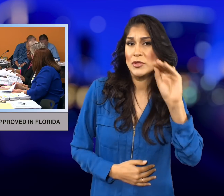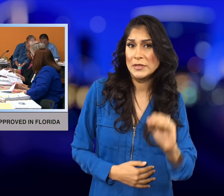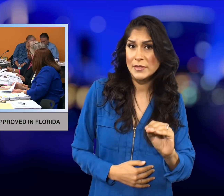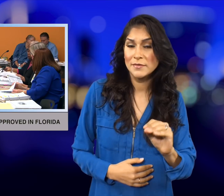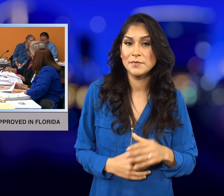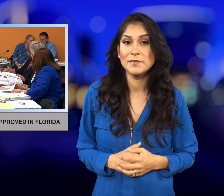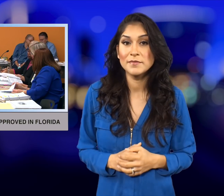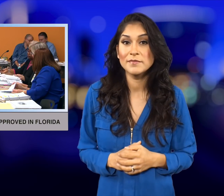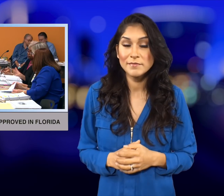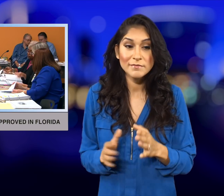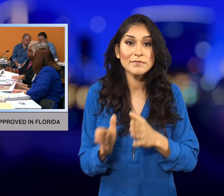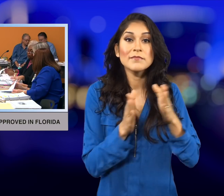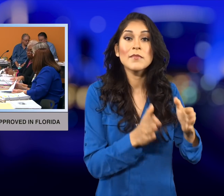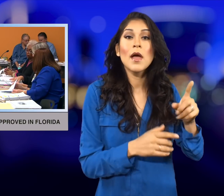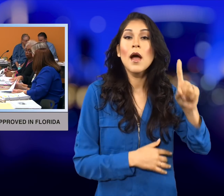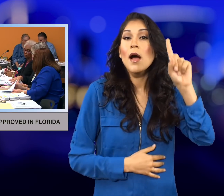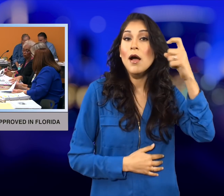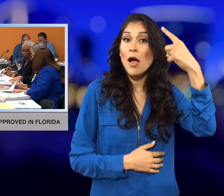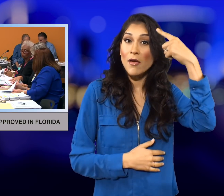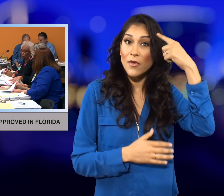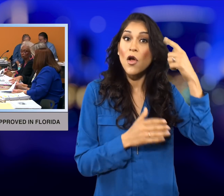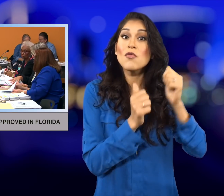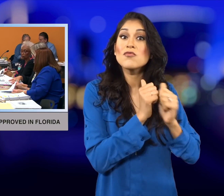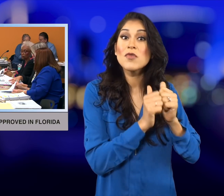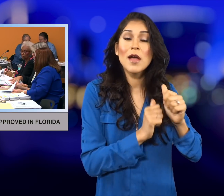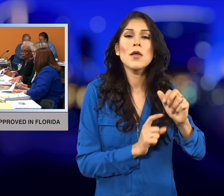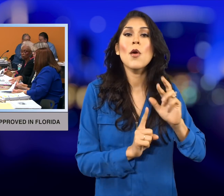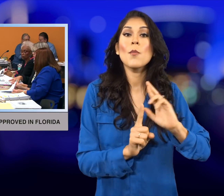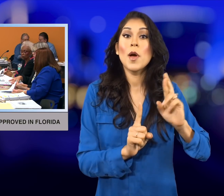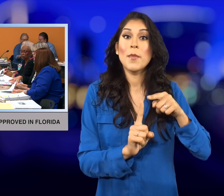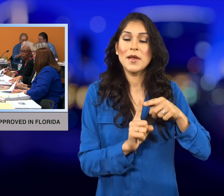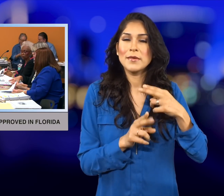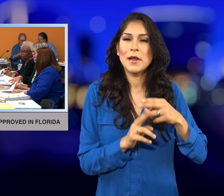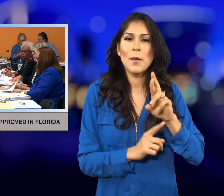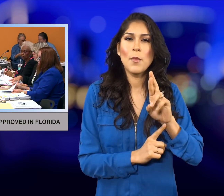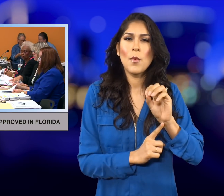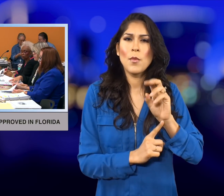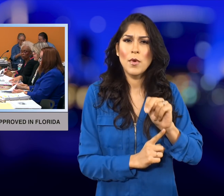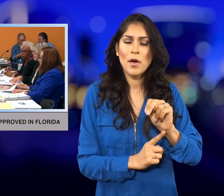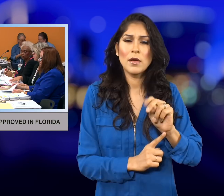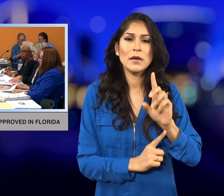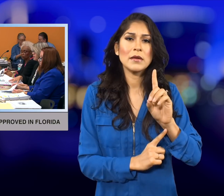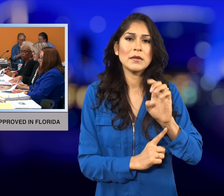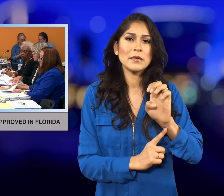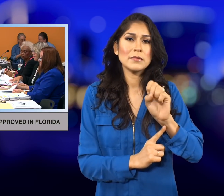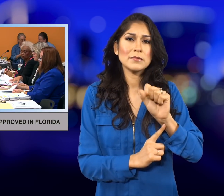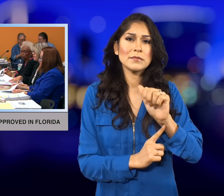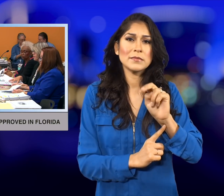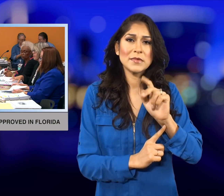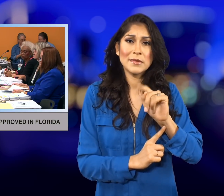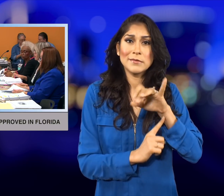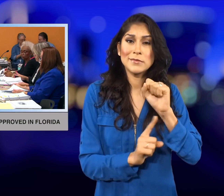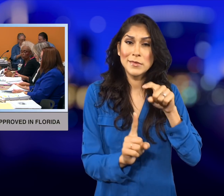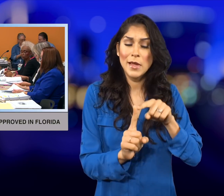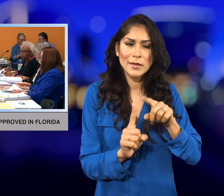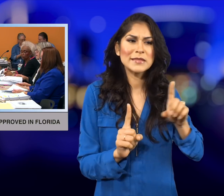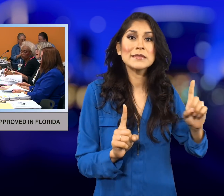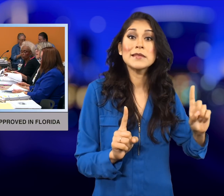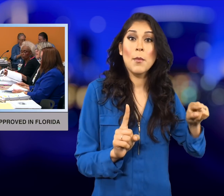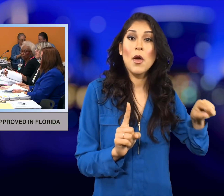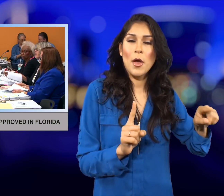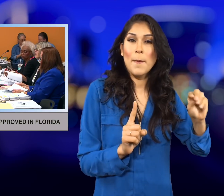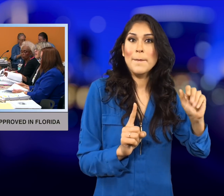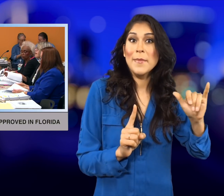In the governor's race the difference is about .4%.